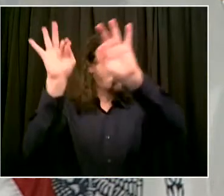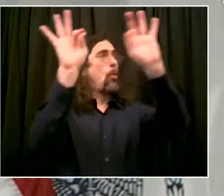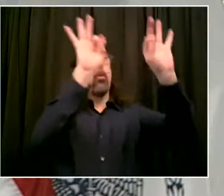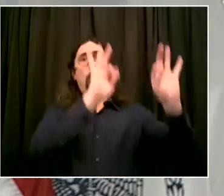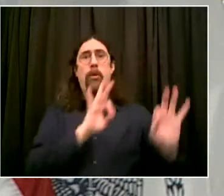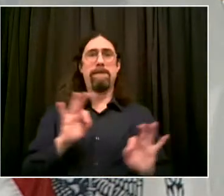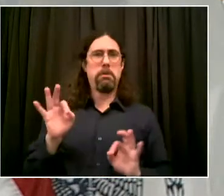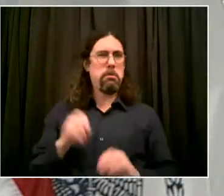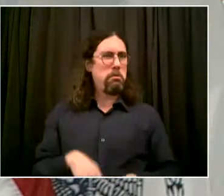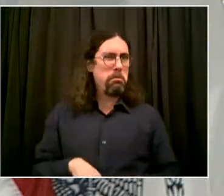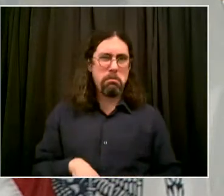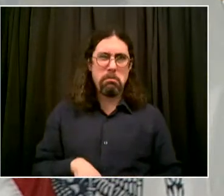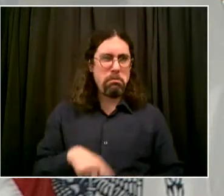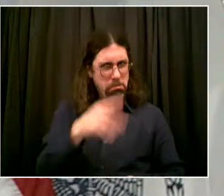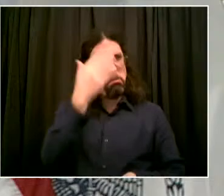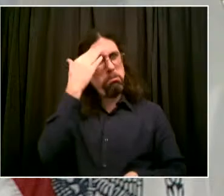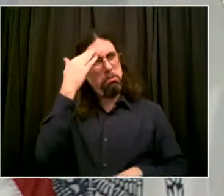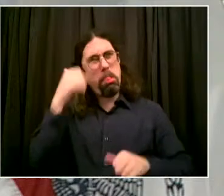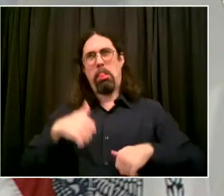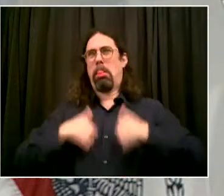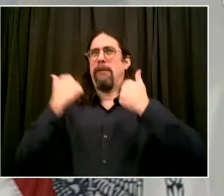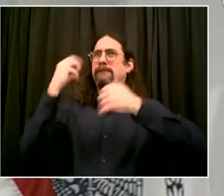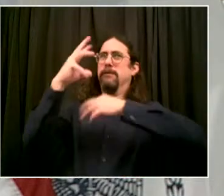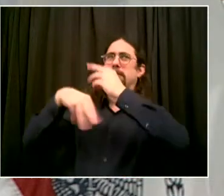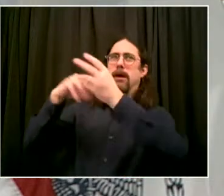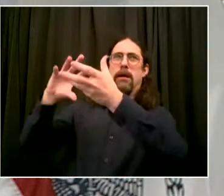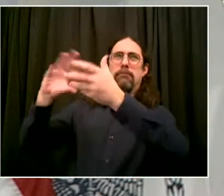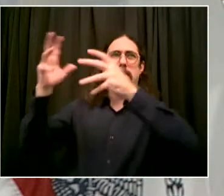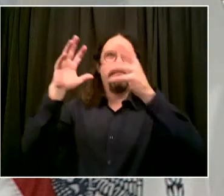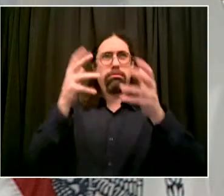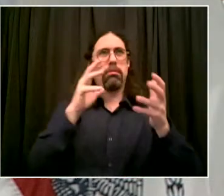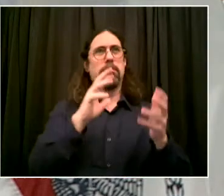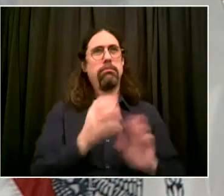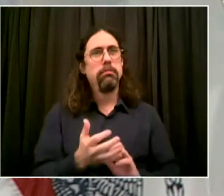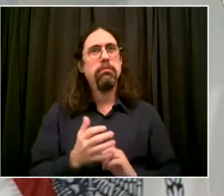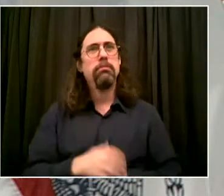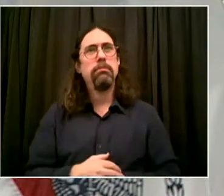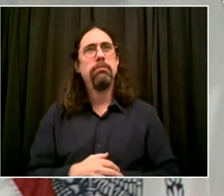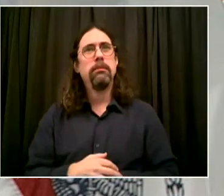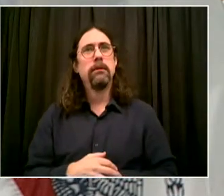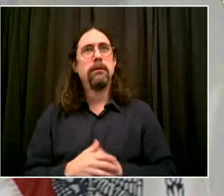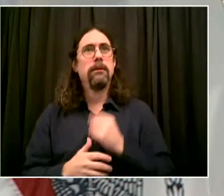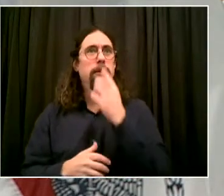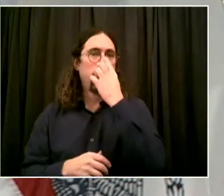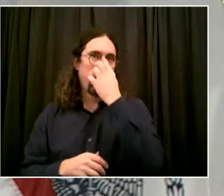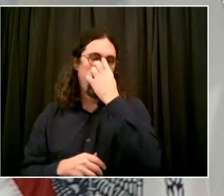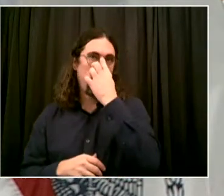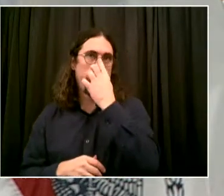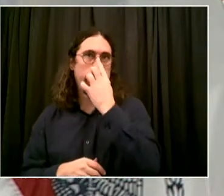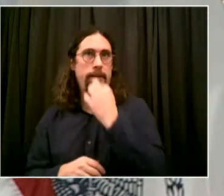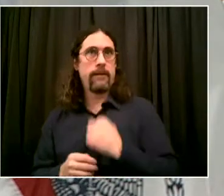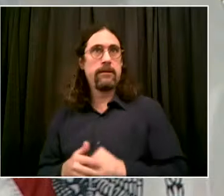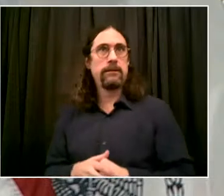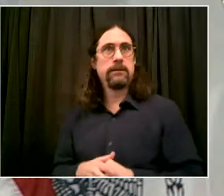SIX WEEKS AFTER ITS PERFECT DATE , IT IS STILL